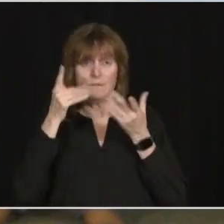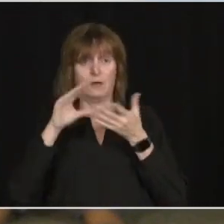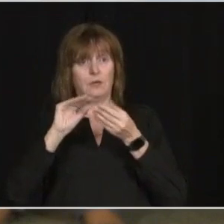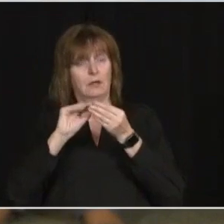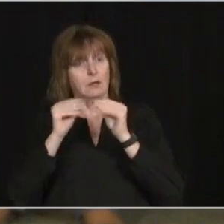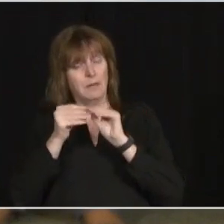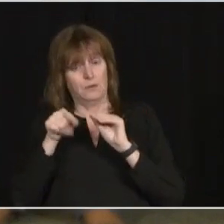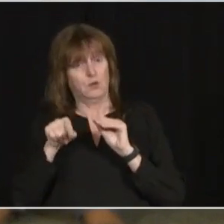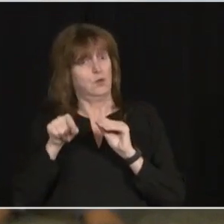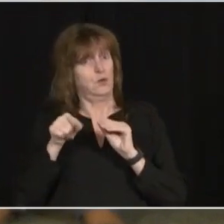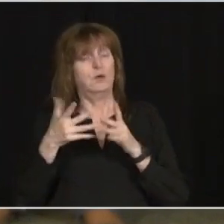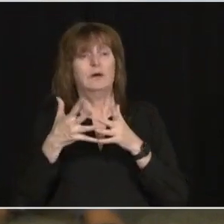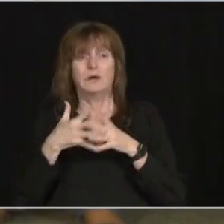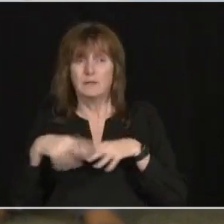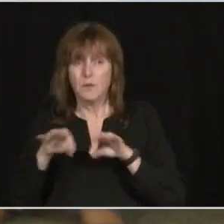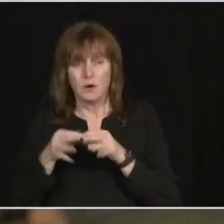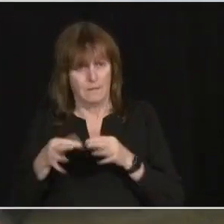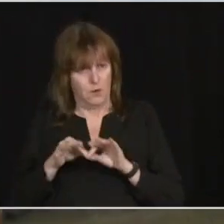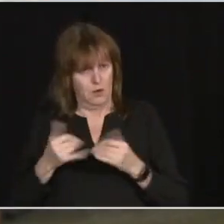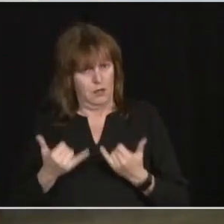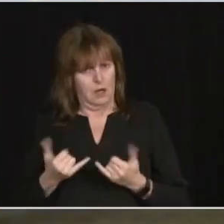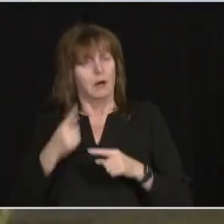the future.